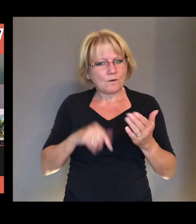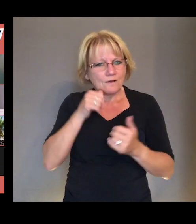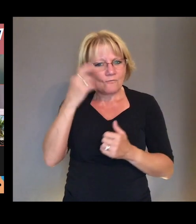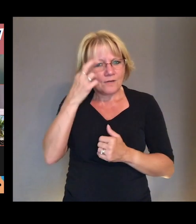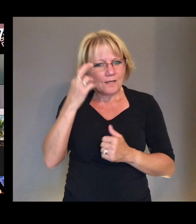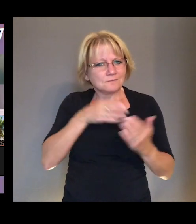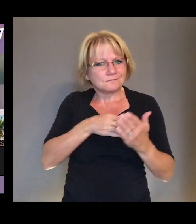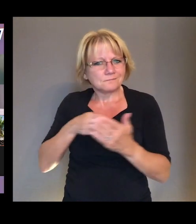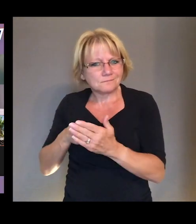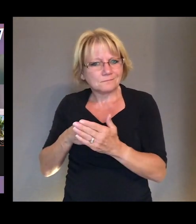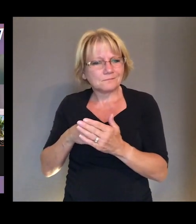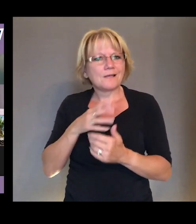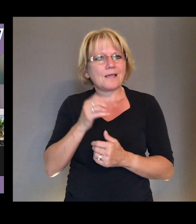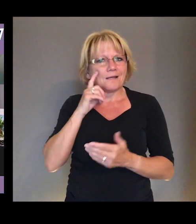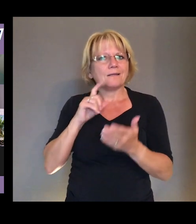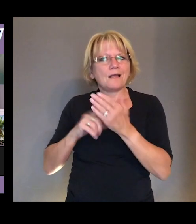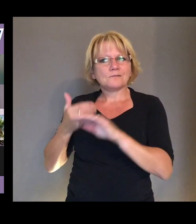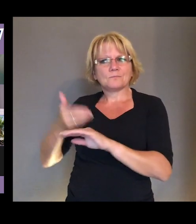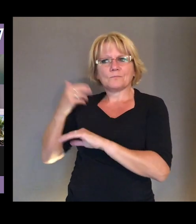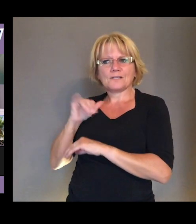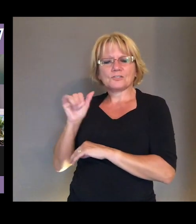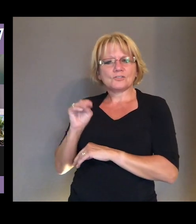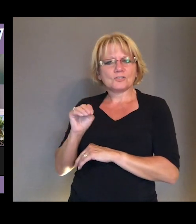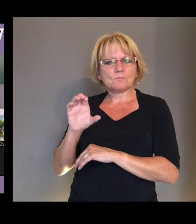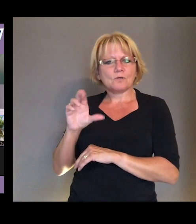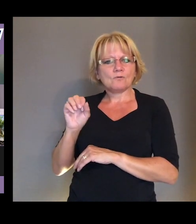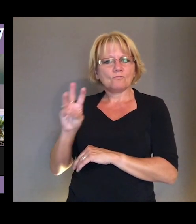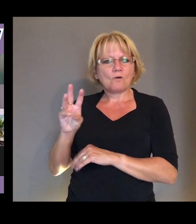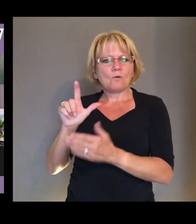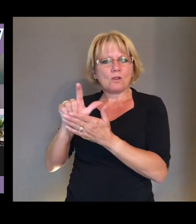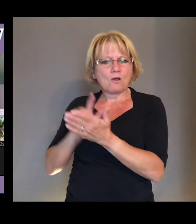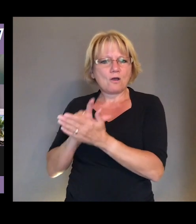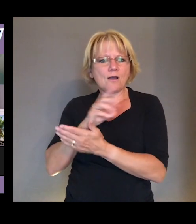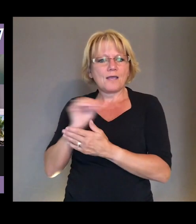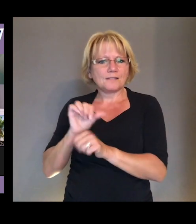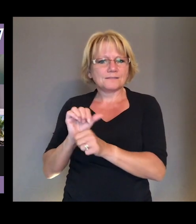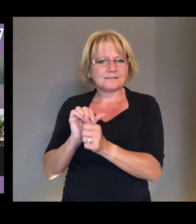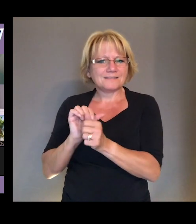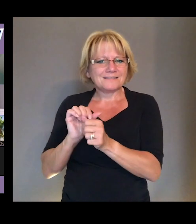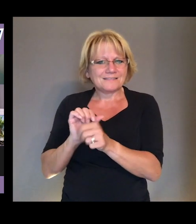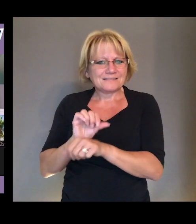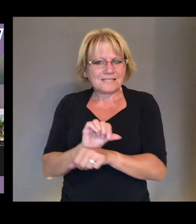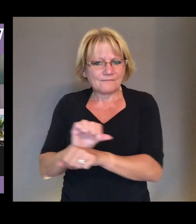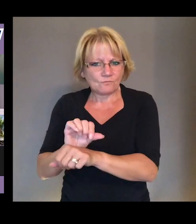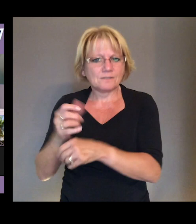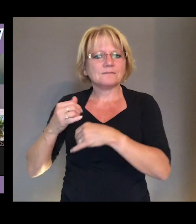Second let's acknowledge that the consequences of slavery and Jim Crow law are still affecting access to opportunity today.